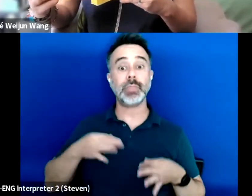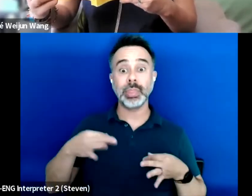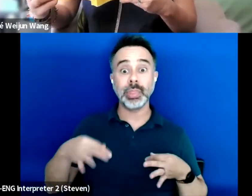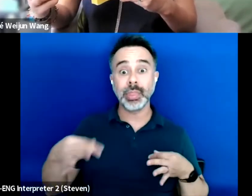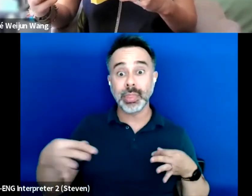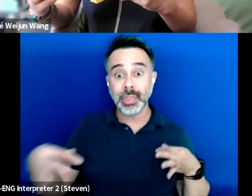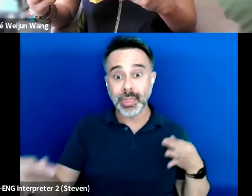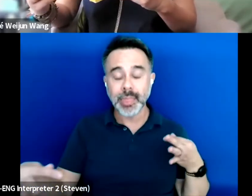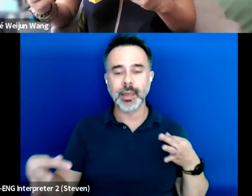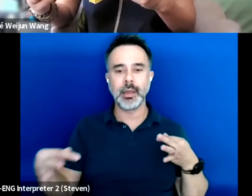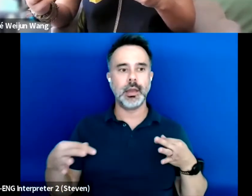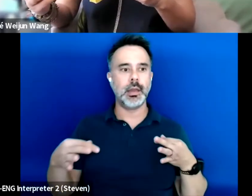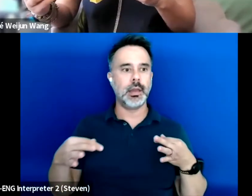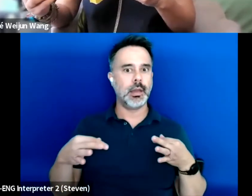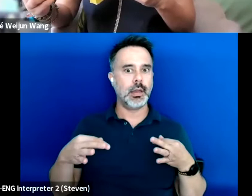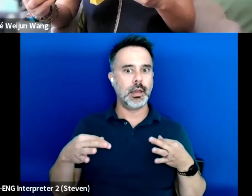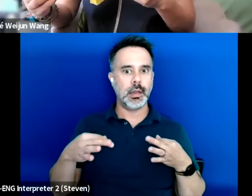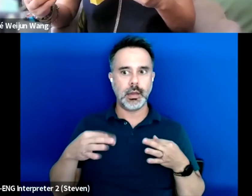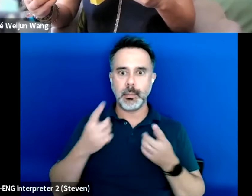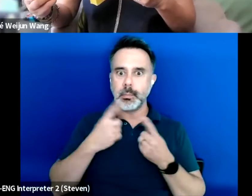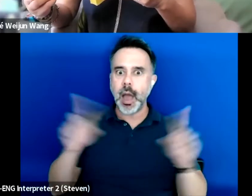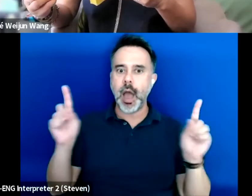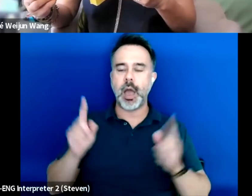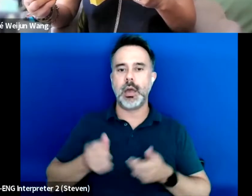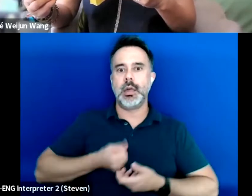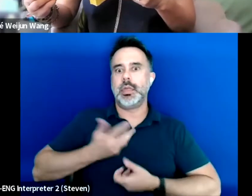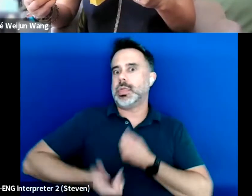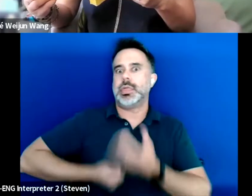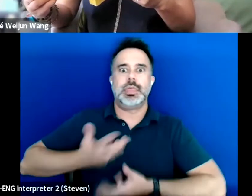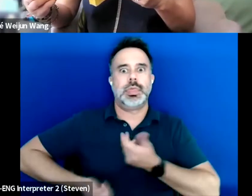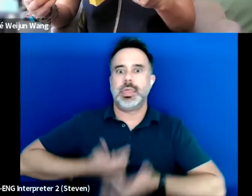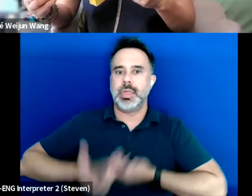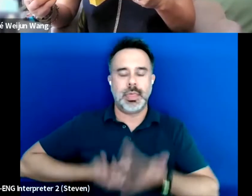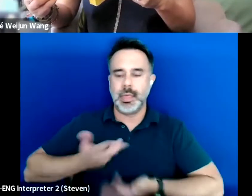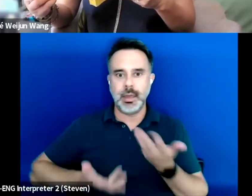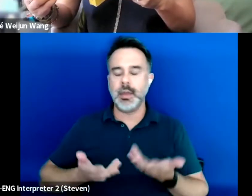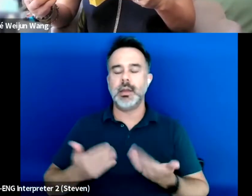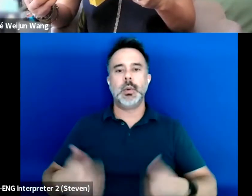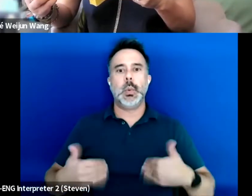Invisible track changes that reframe a narrative only to be solidified, trashed, and reborn.